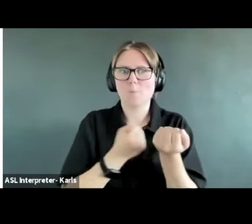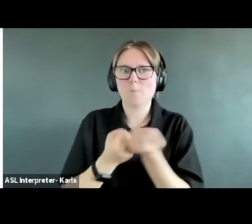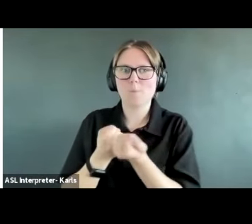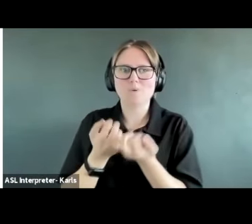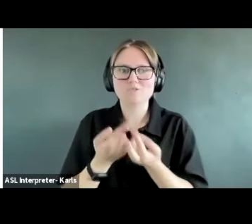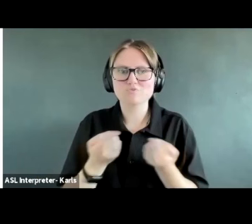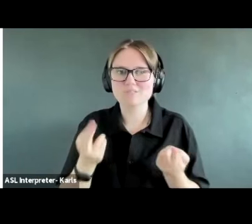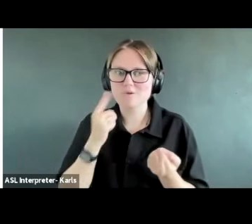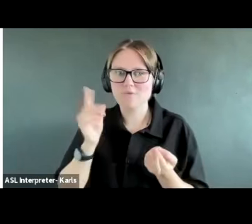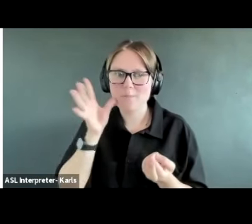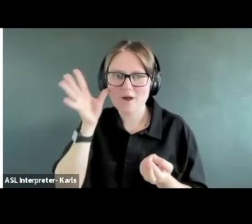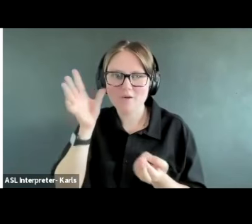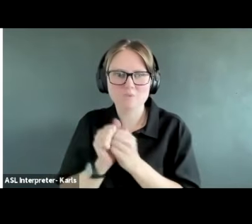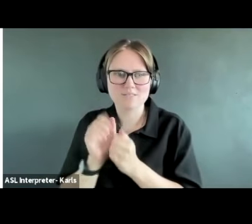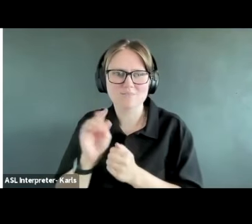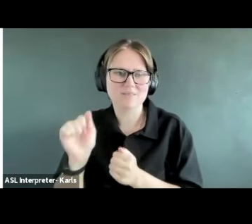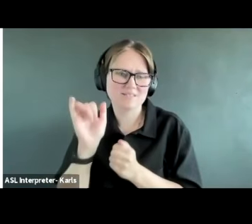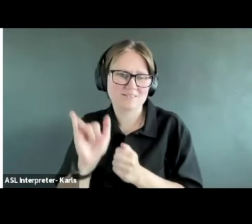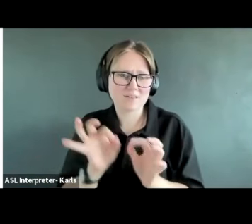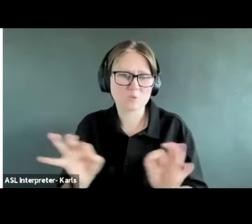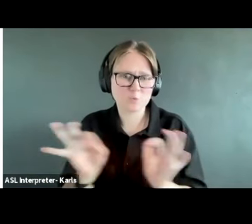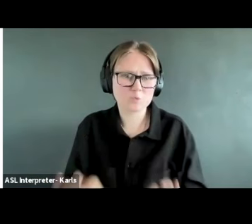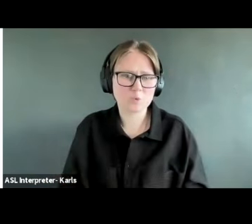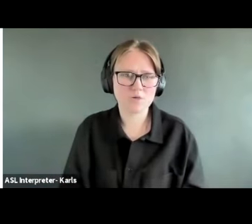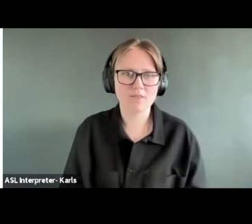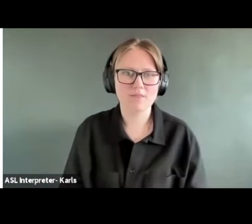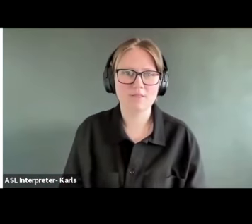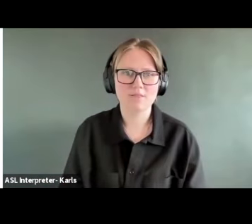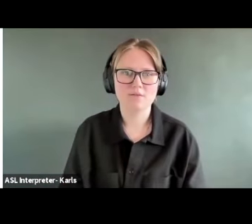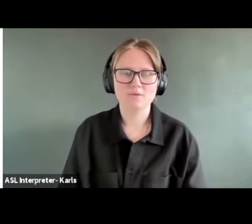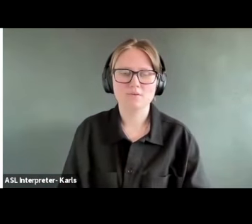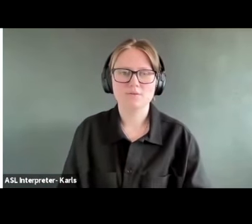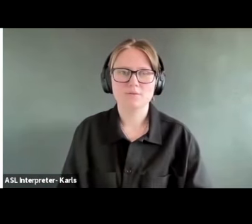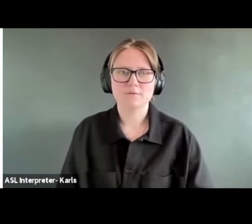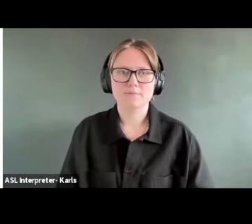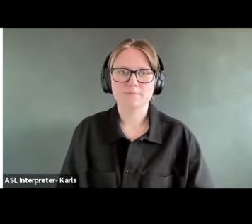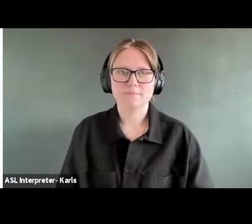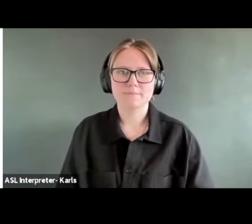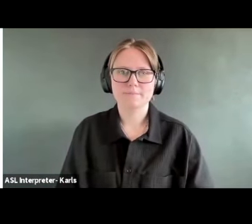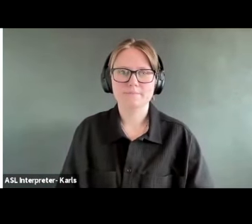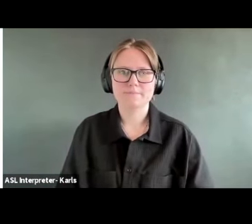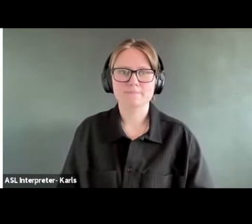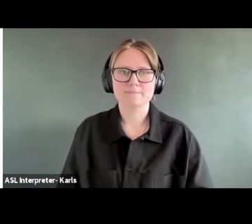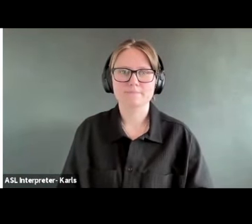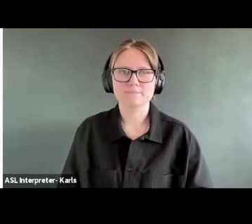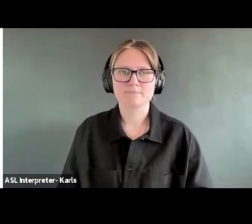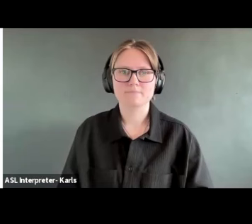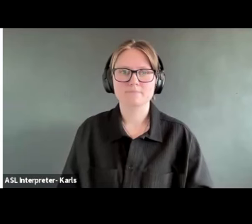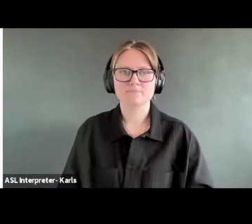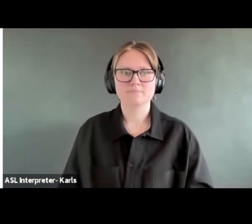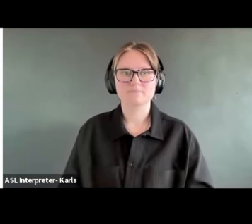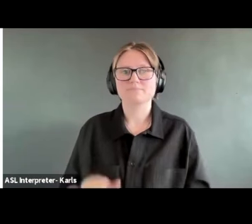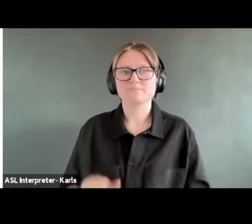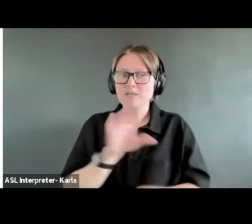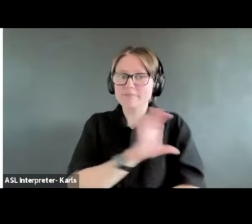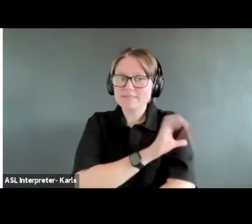and it's so crucial because being a part of this clinic that i'm doing and right now we're able to serve